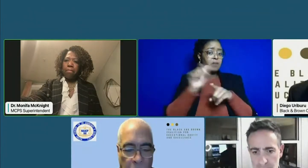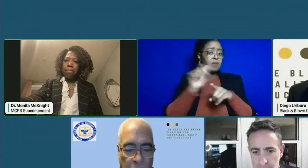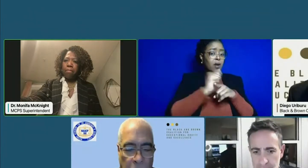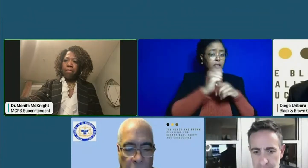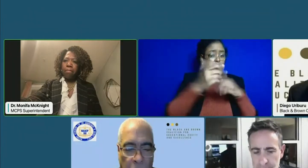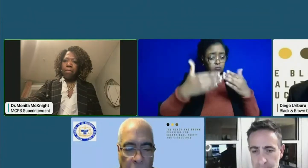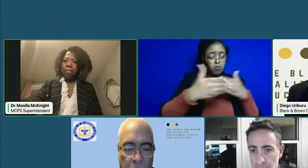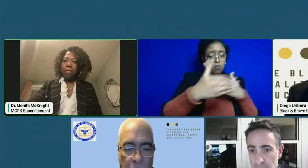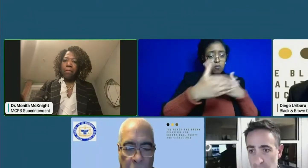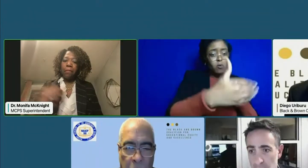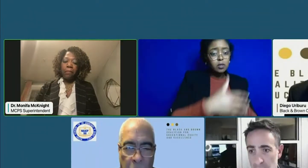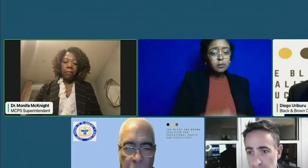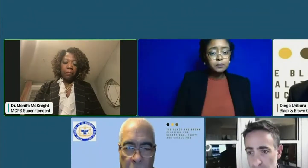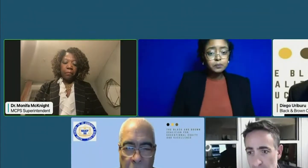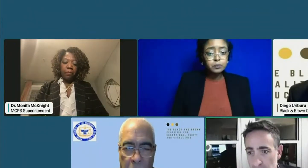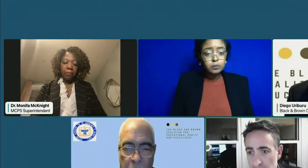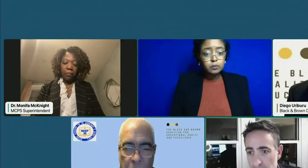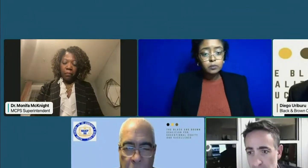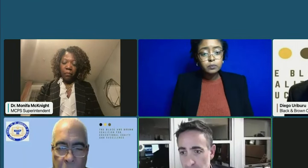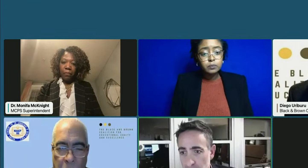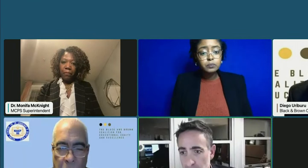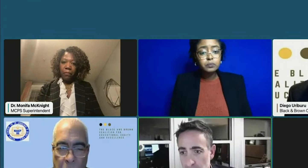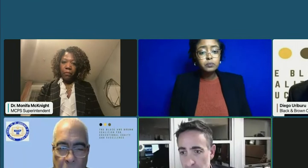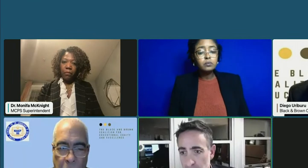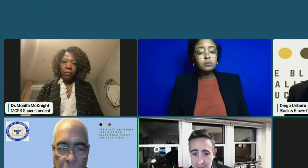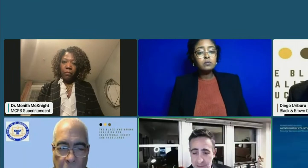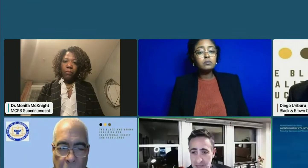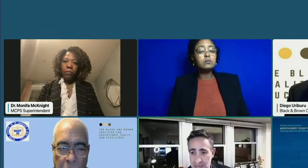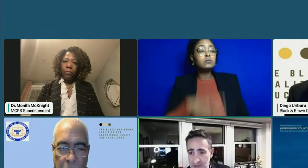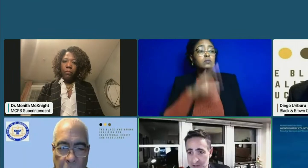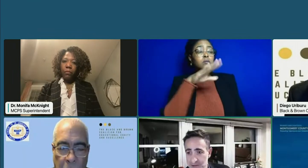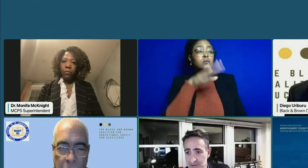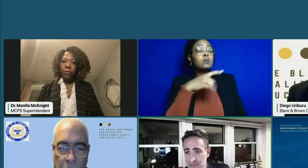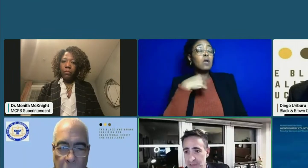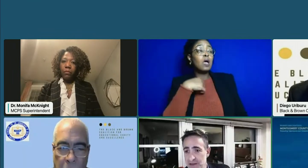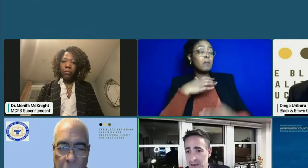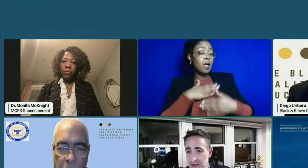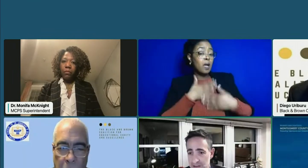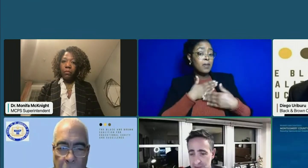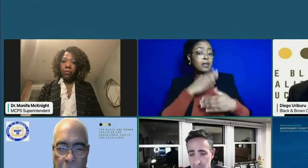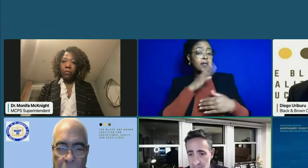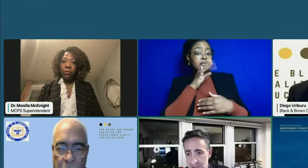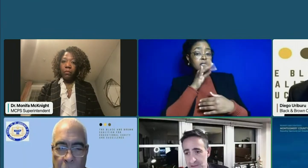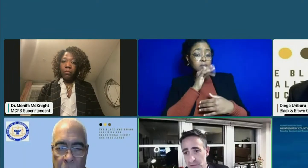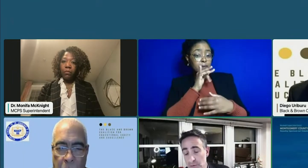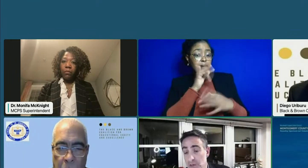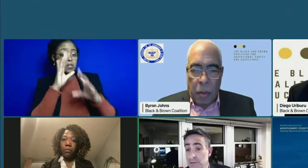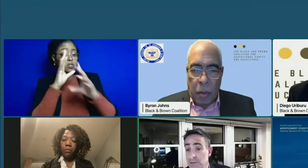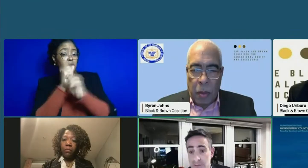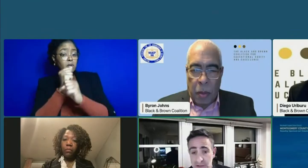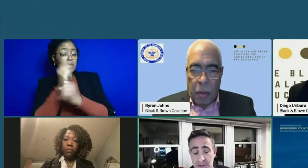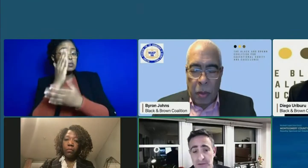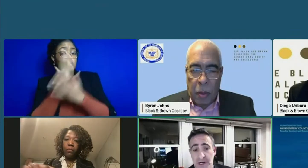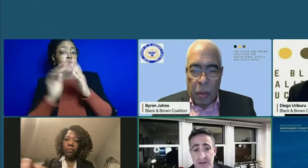different practices moving